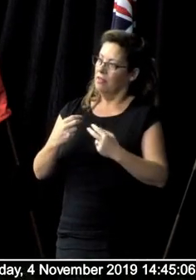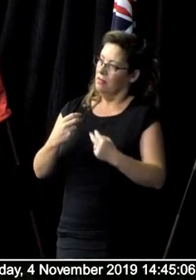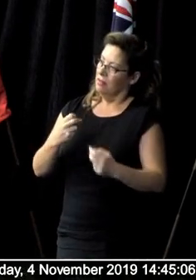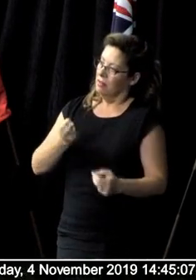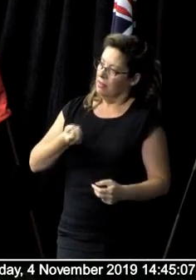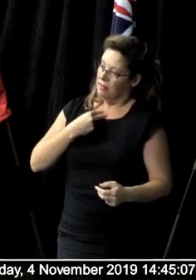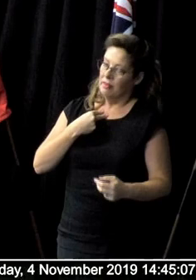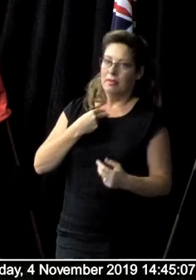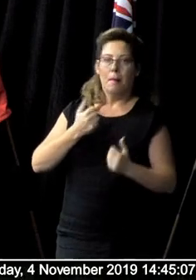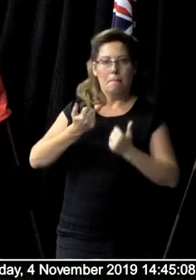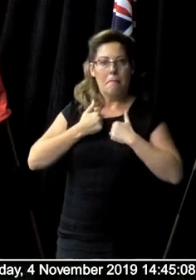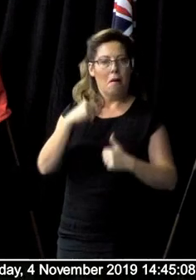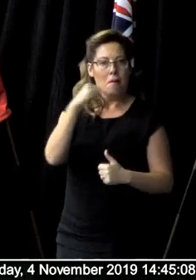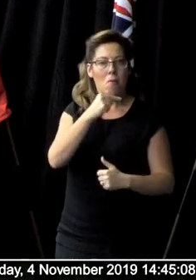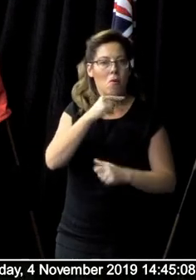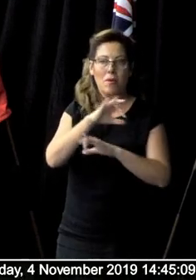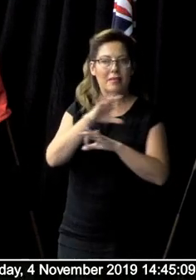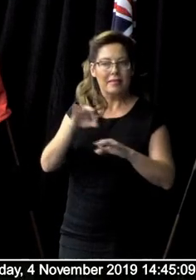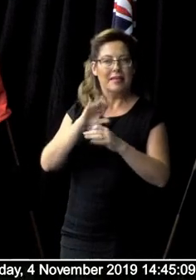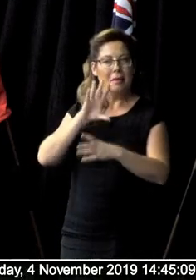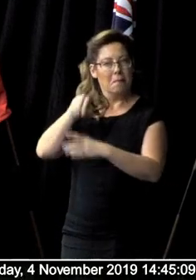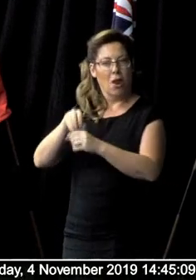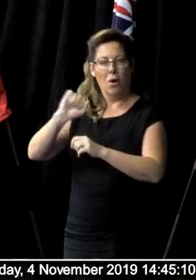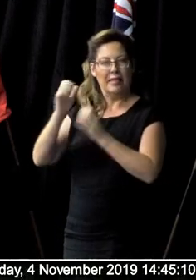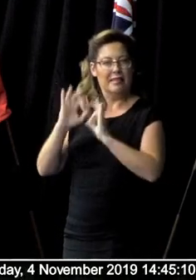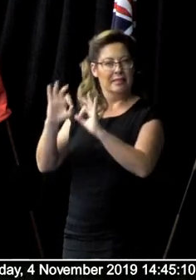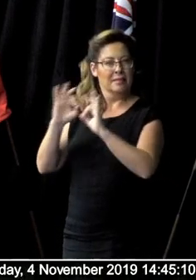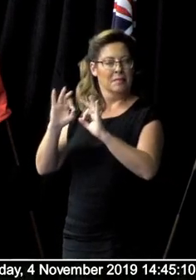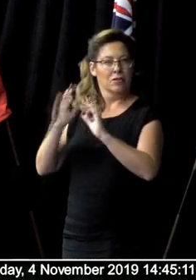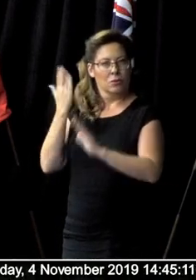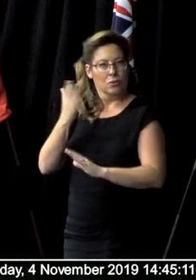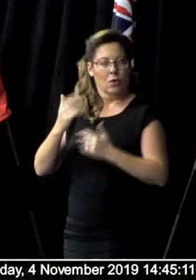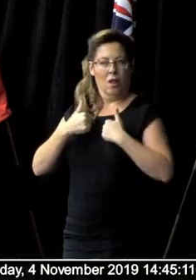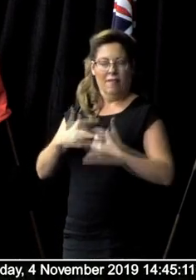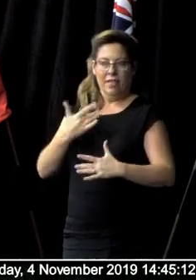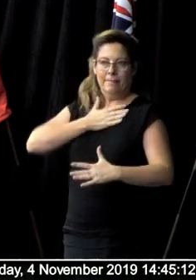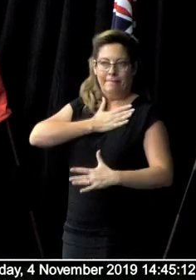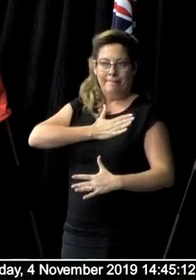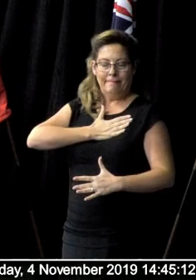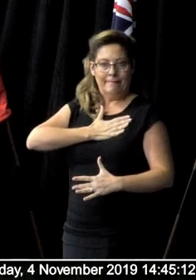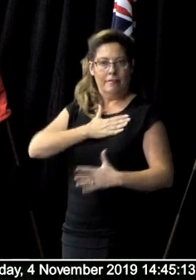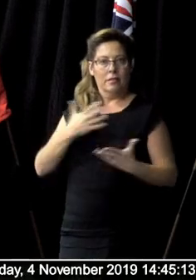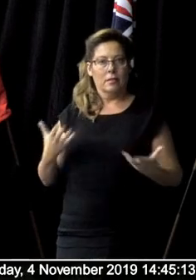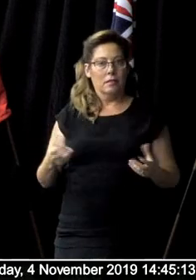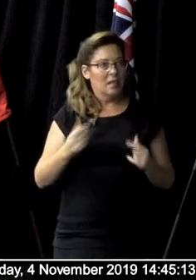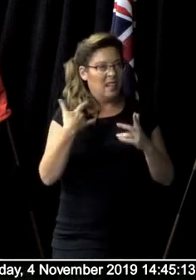did not belong in a special school. Is that the type – is that a one-off message you receive or is this the sort of